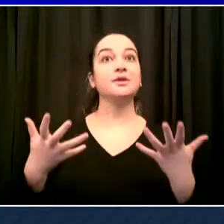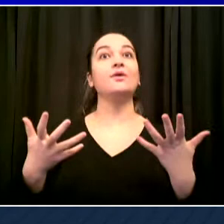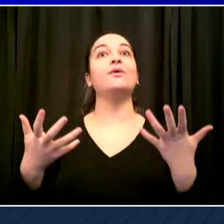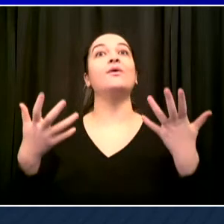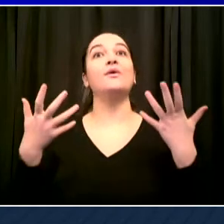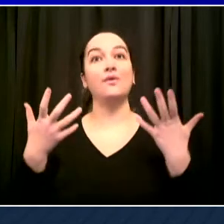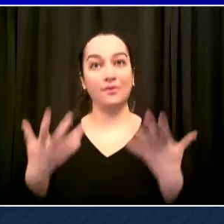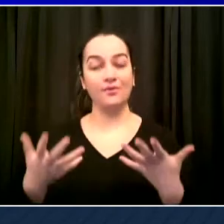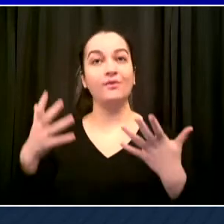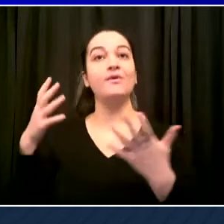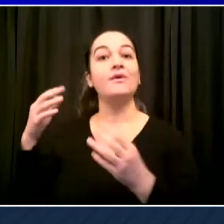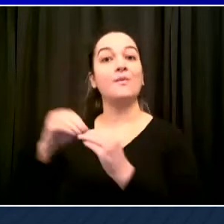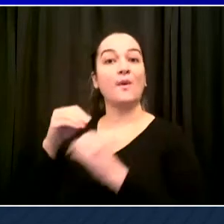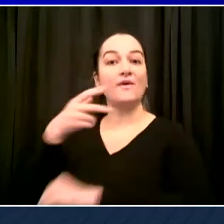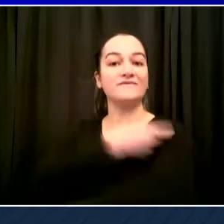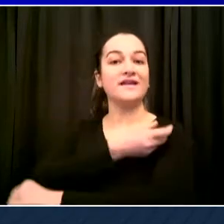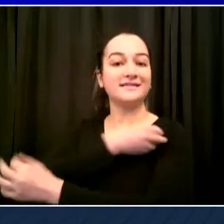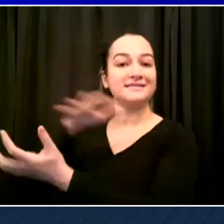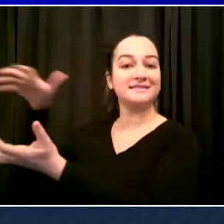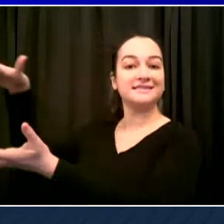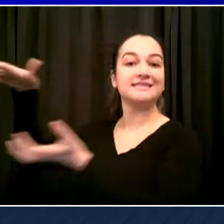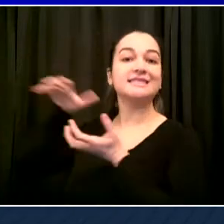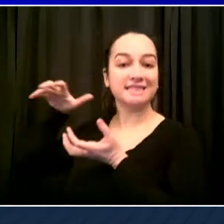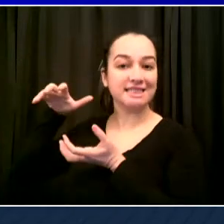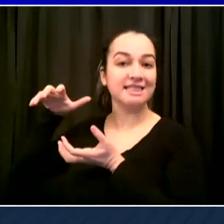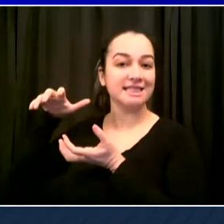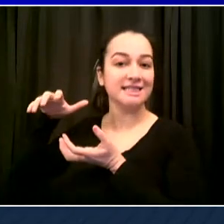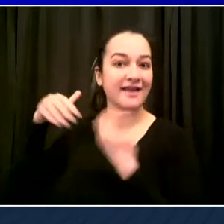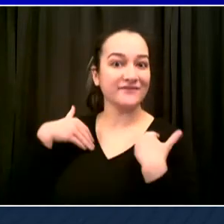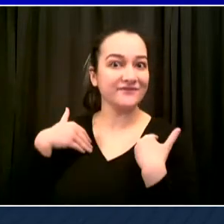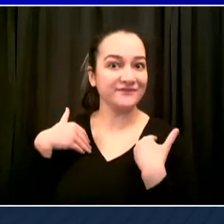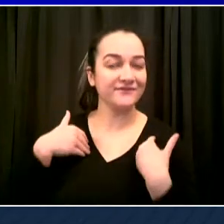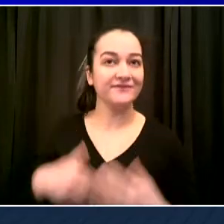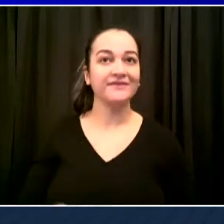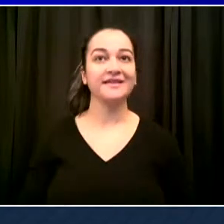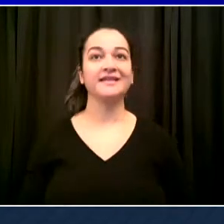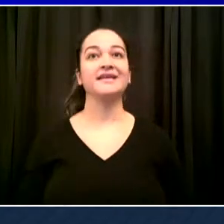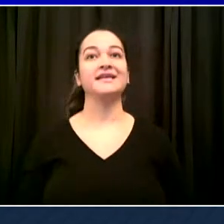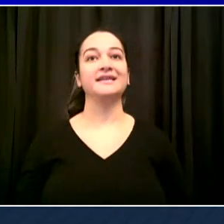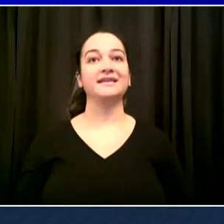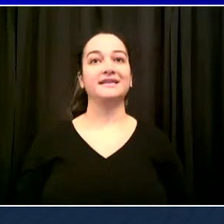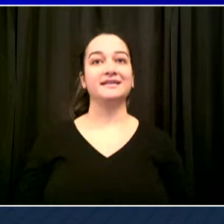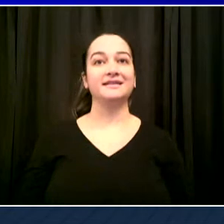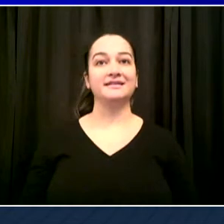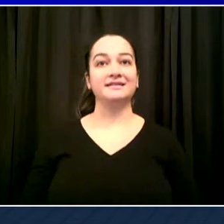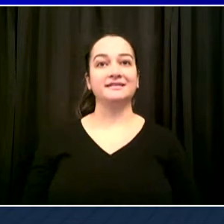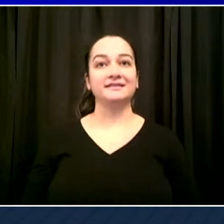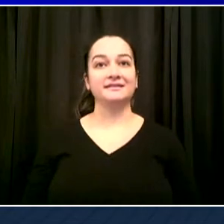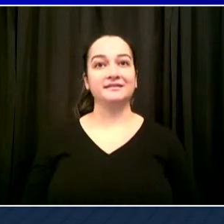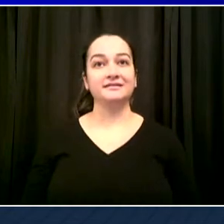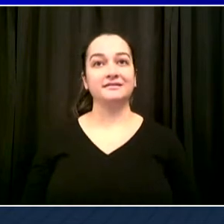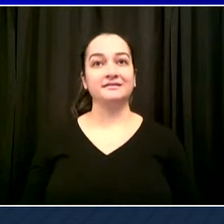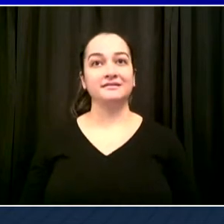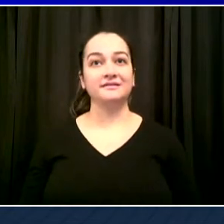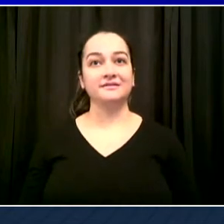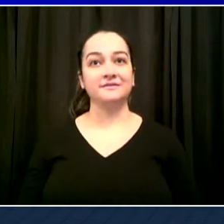ADDING CAPACITY AND A LOT OF OUR SITES BECAUSE WE E HAVE EXTRA